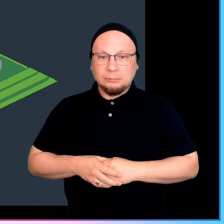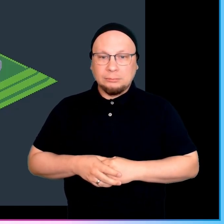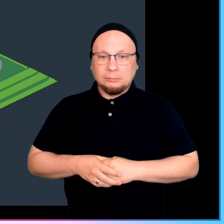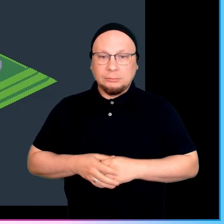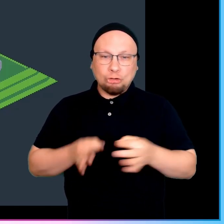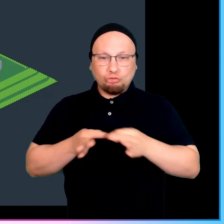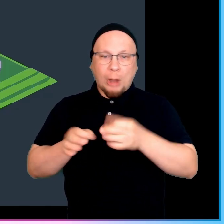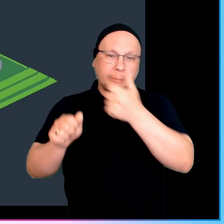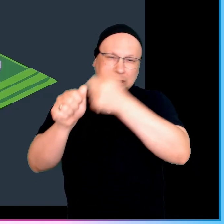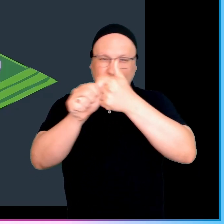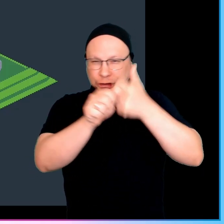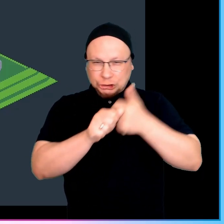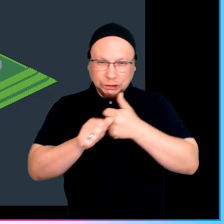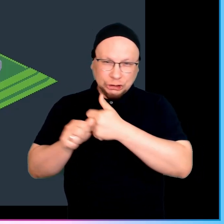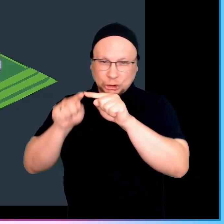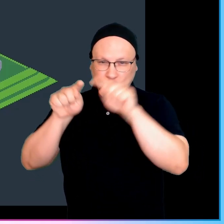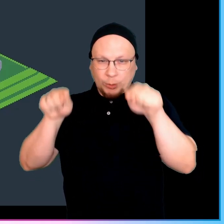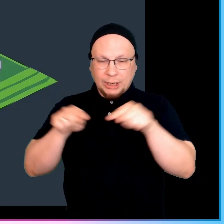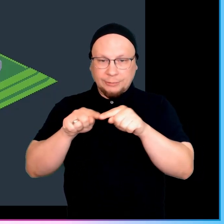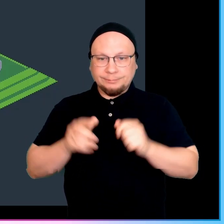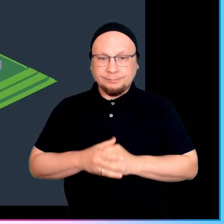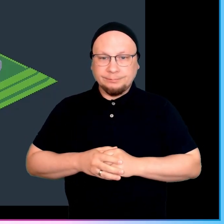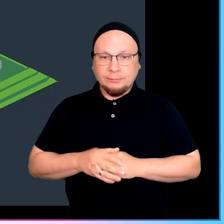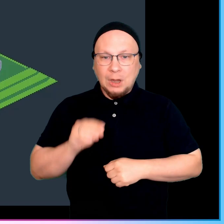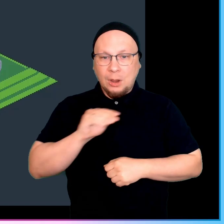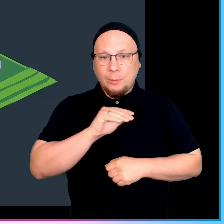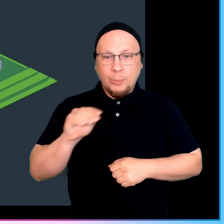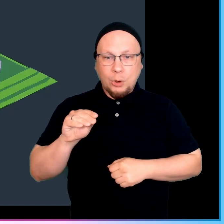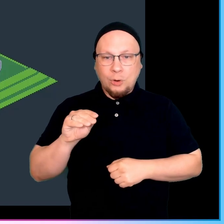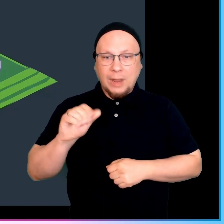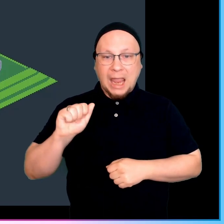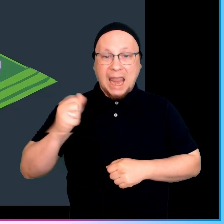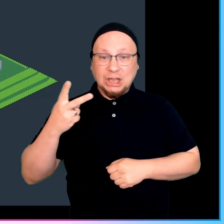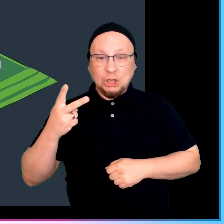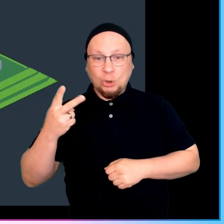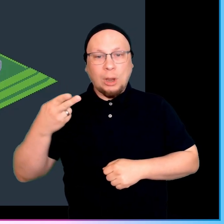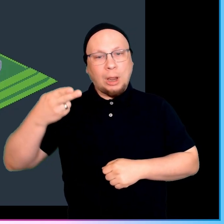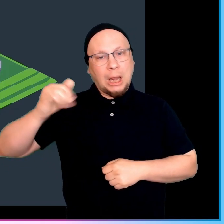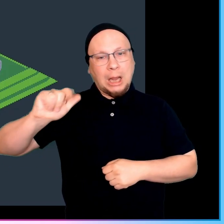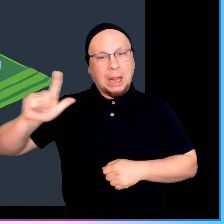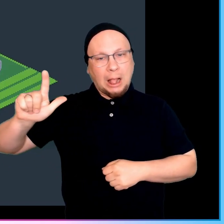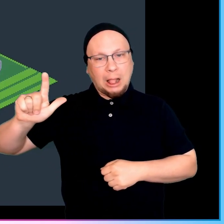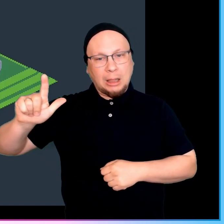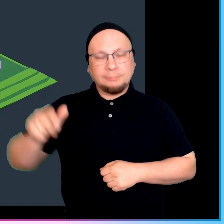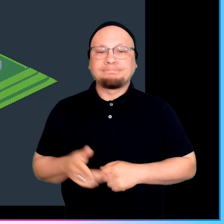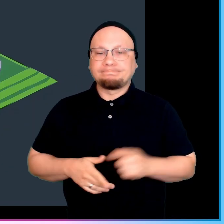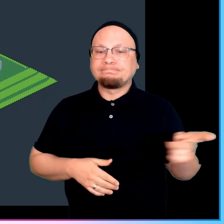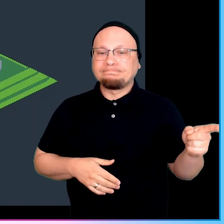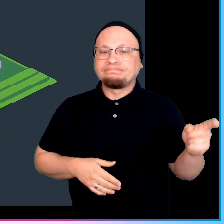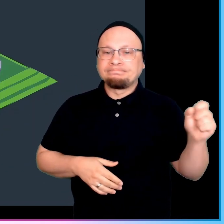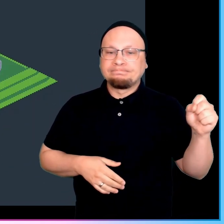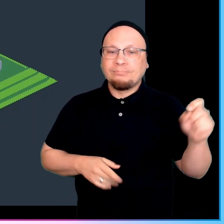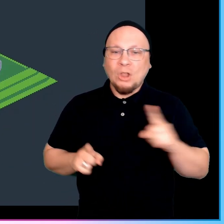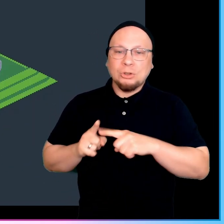The player’s movement around the level - A2 is a hill - is also described, as are their actions on placing buildings.